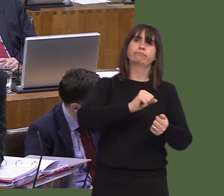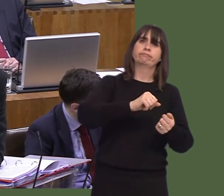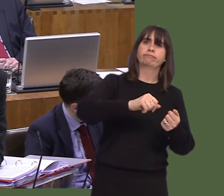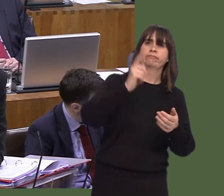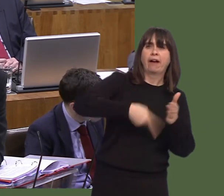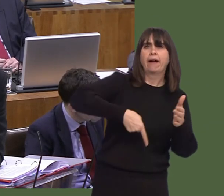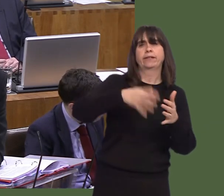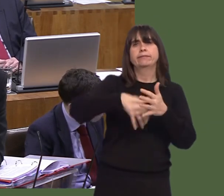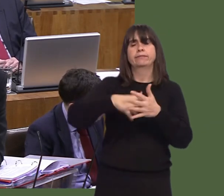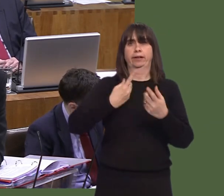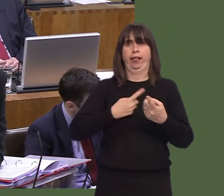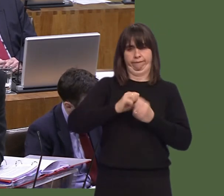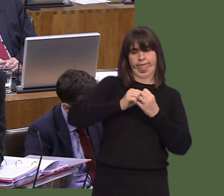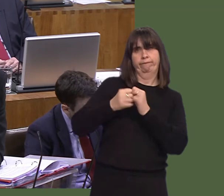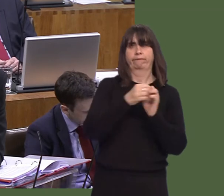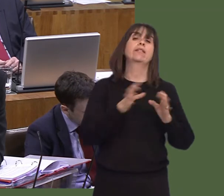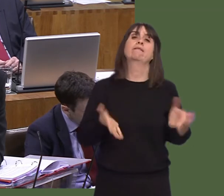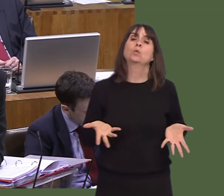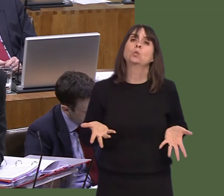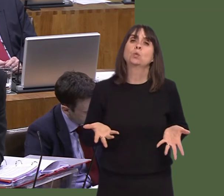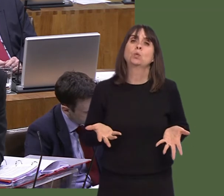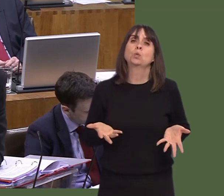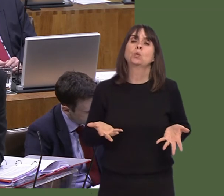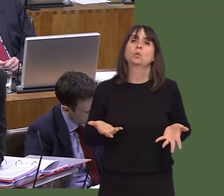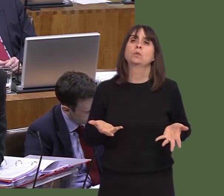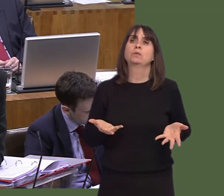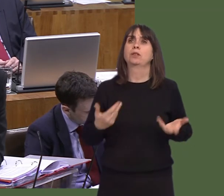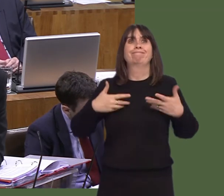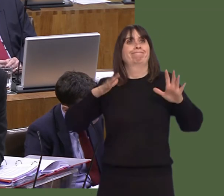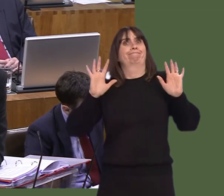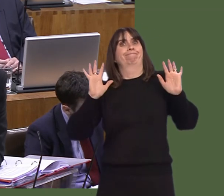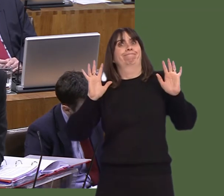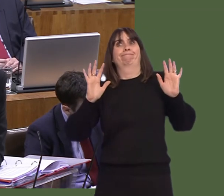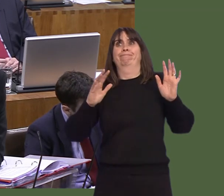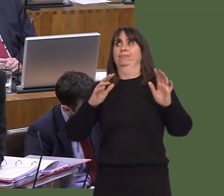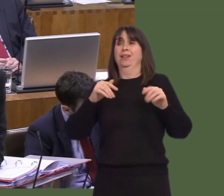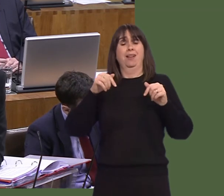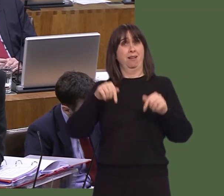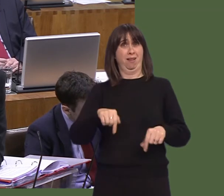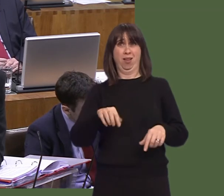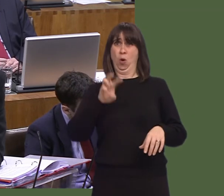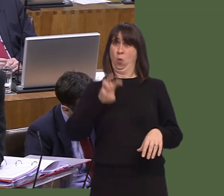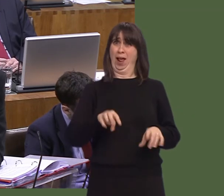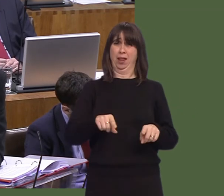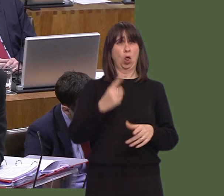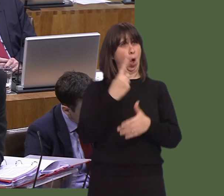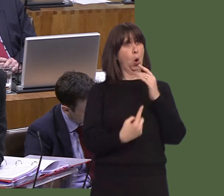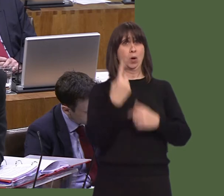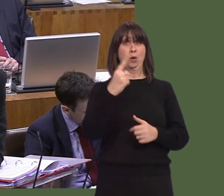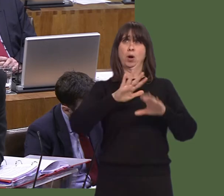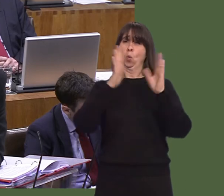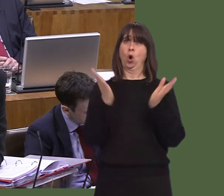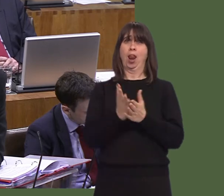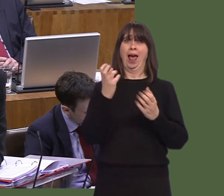Perhaps he would like to put that to the doctors and nurses who work in the health service,